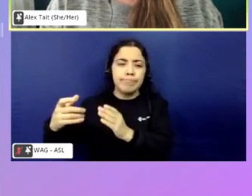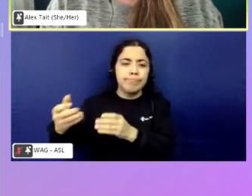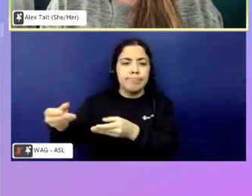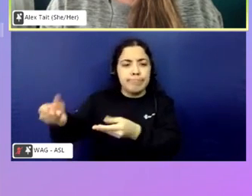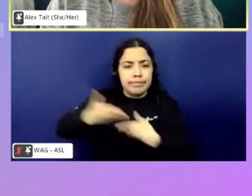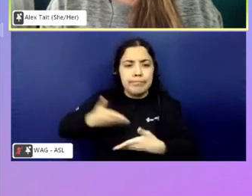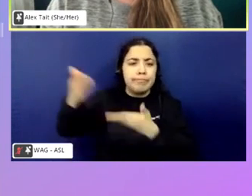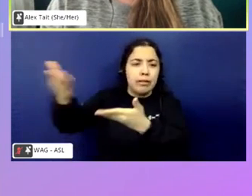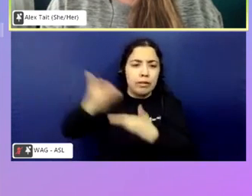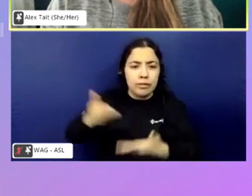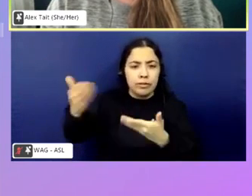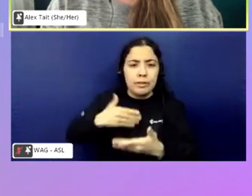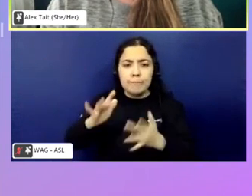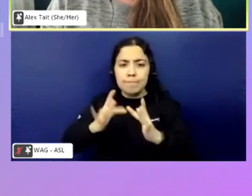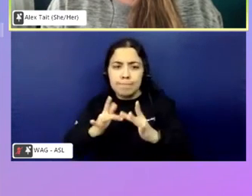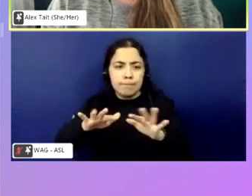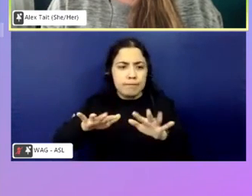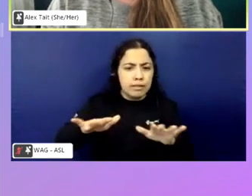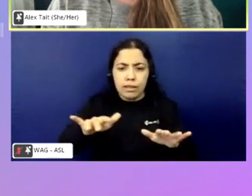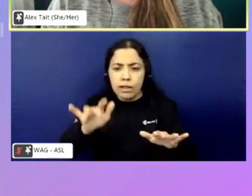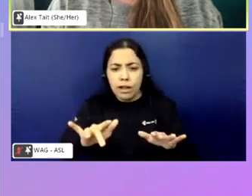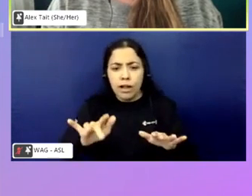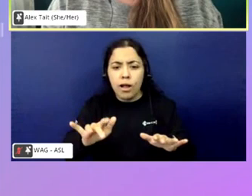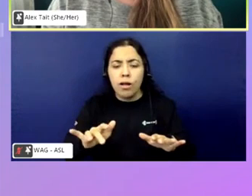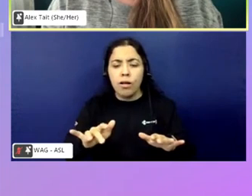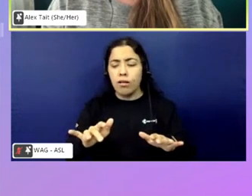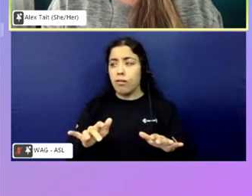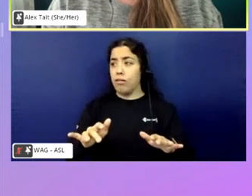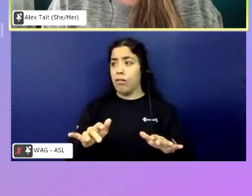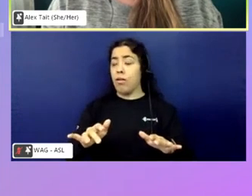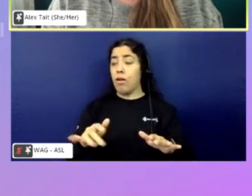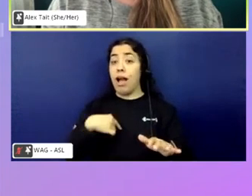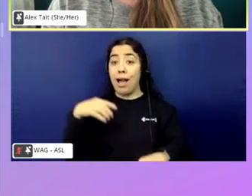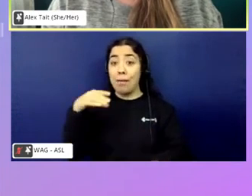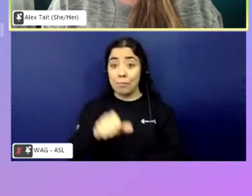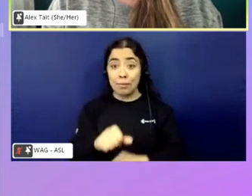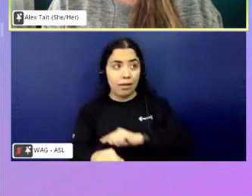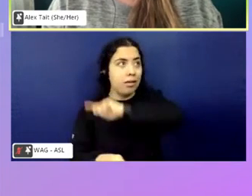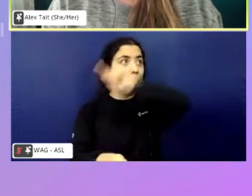newspaper delivery and I went online as directed. I got to one page and pushed the icon button and continued only to